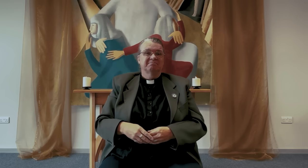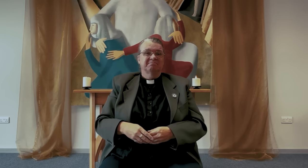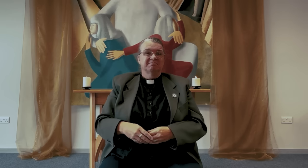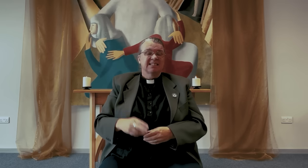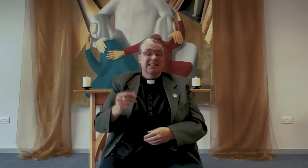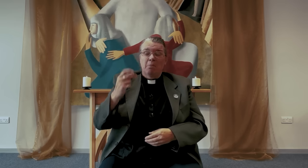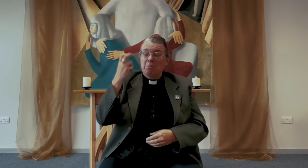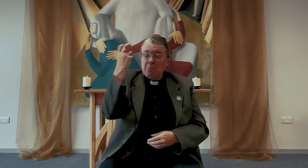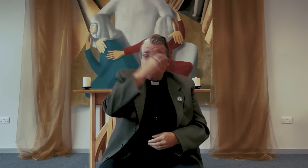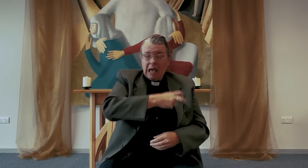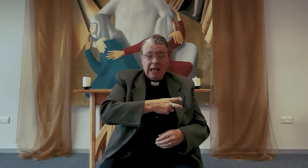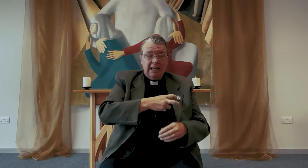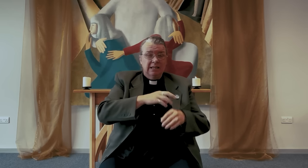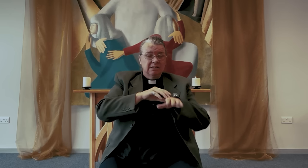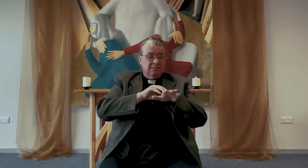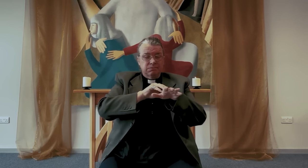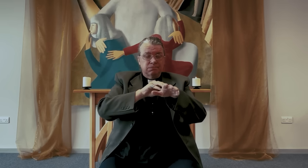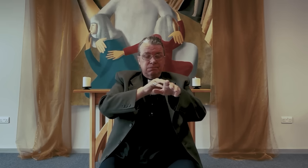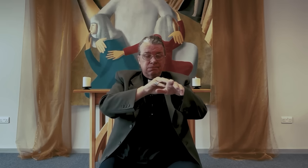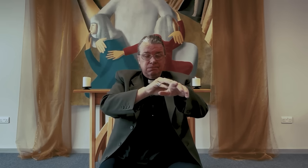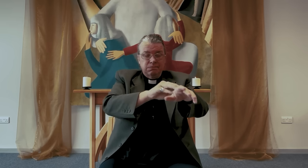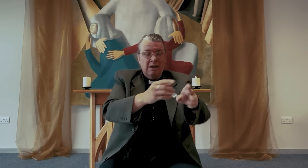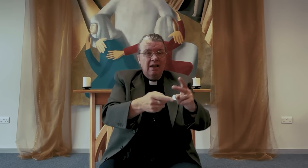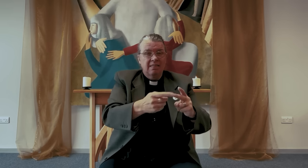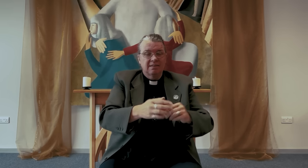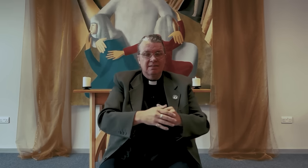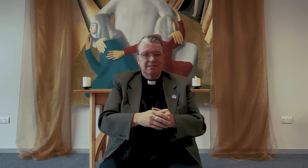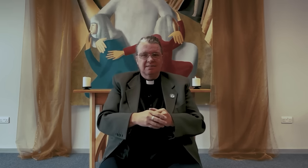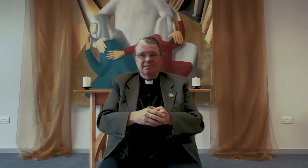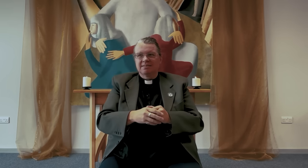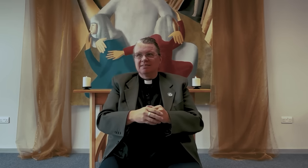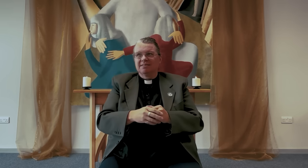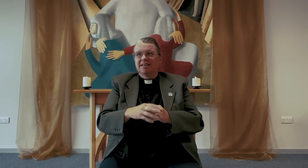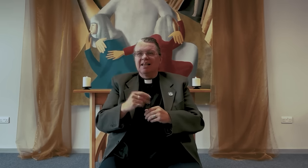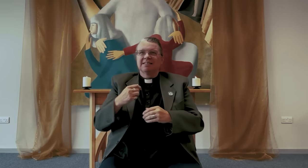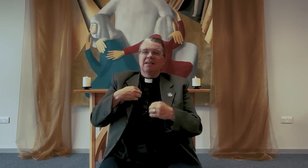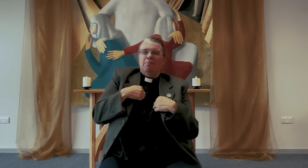Some are clearly blind, being guided by others.